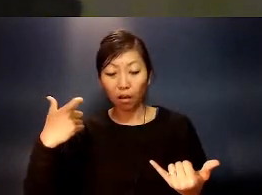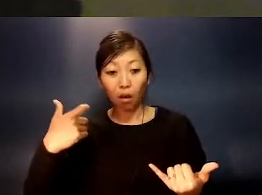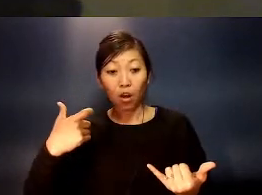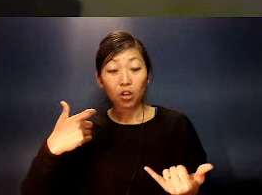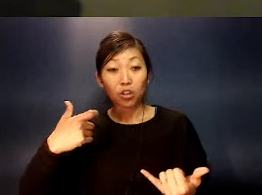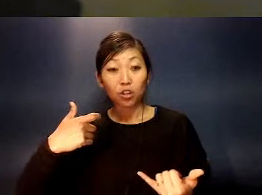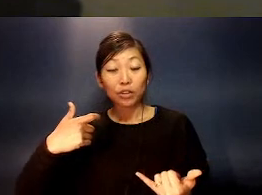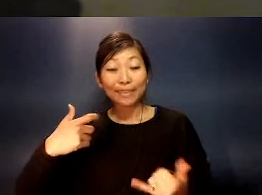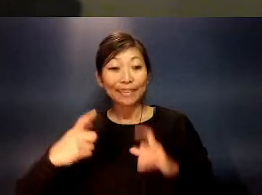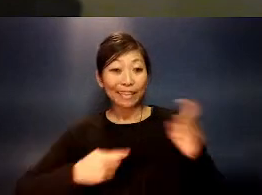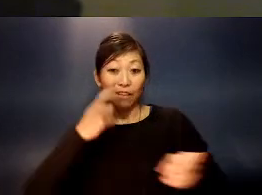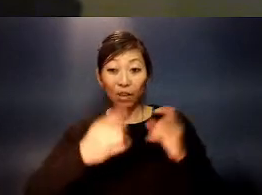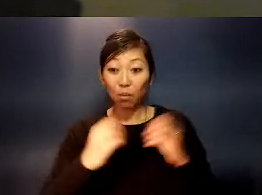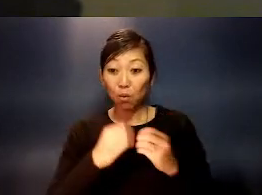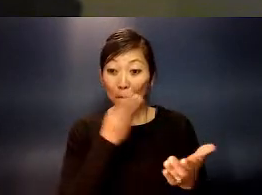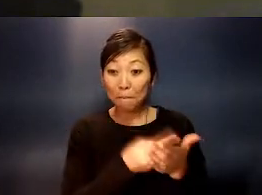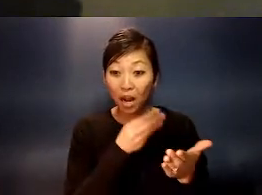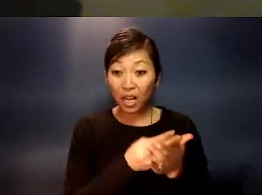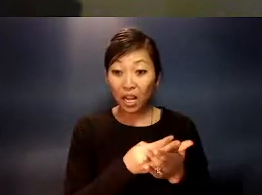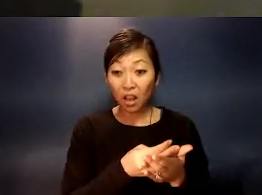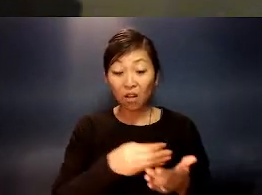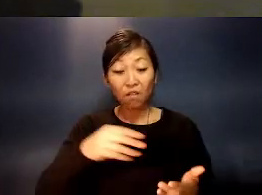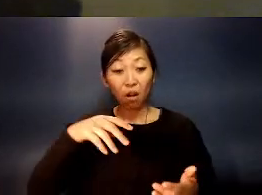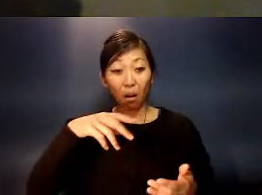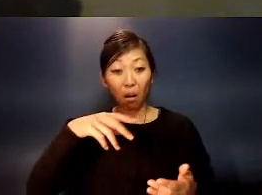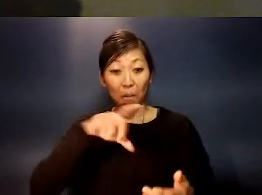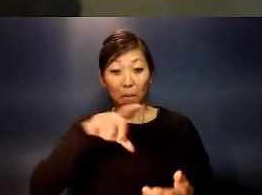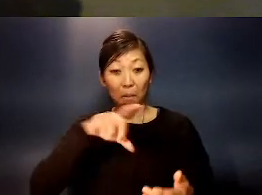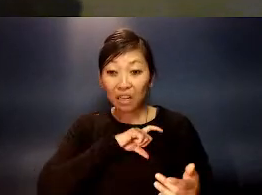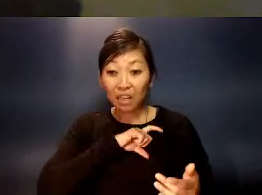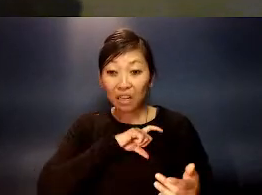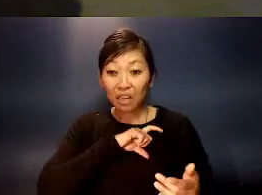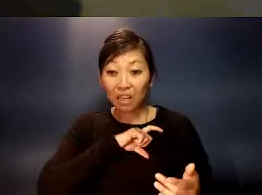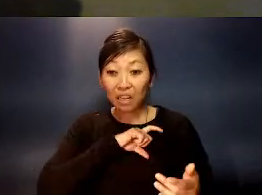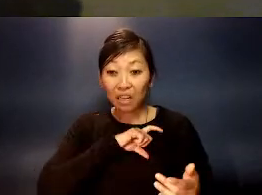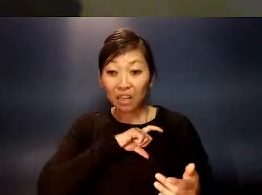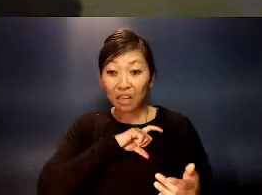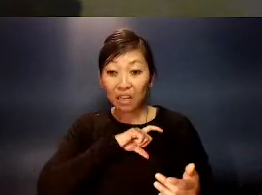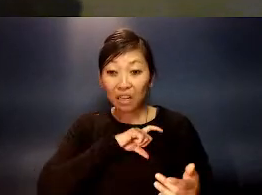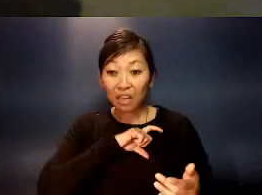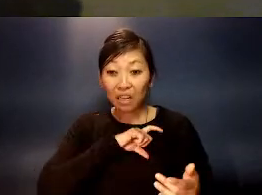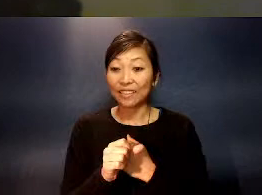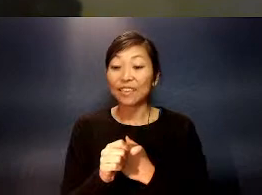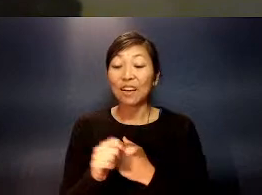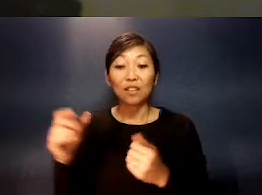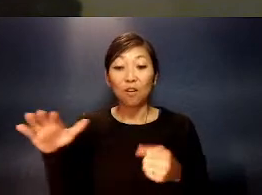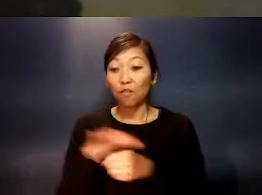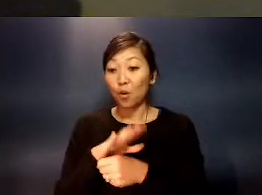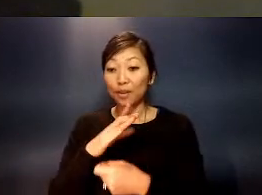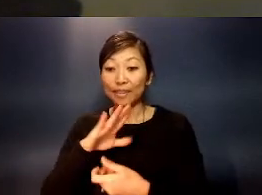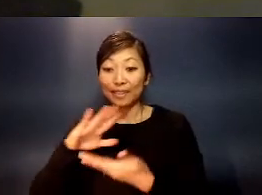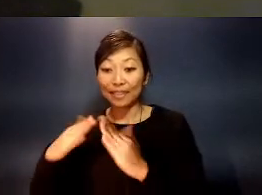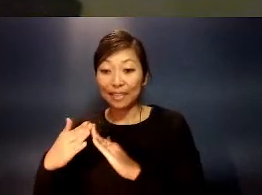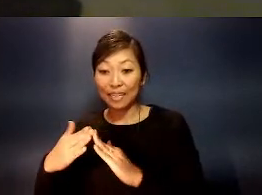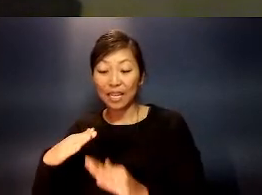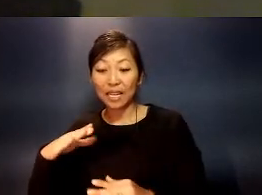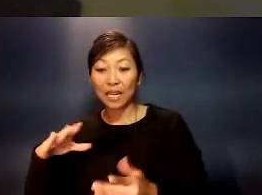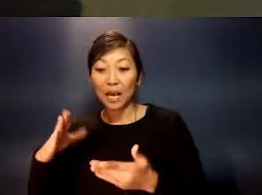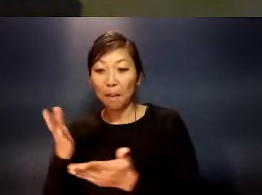THERE'S AN URGENT NEED TO INVEST IN A MORE FISCALLY RESPONSIBLE AND RESILIENT SYSTEM OF SAFETY, AND I'M DISAPPOINTED THAT WE DON'T HAVE THE SUPPORT TO ADOPT A